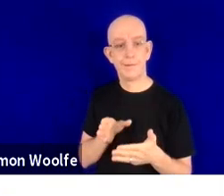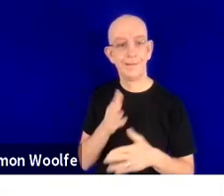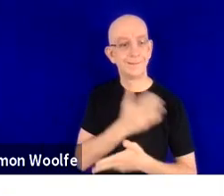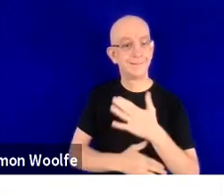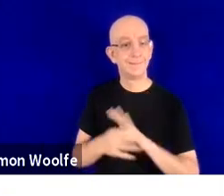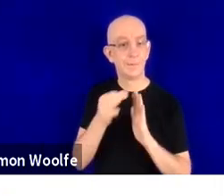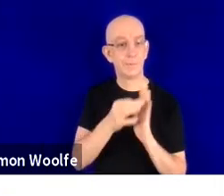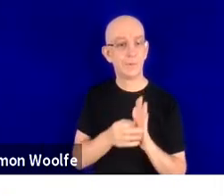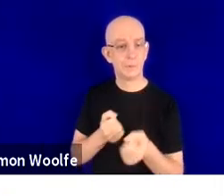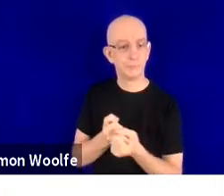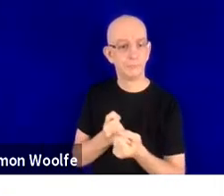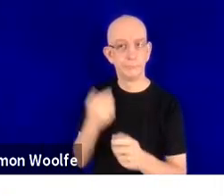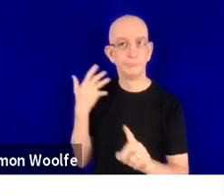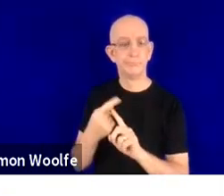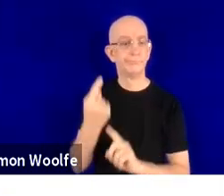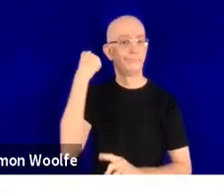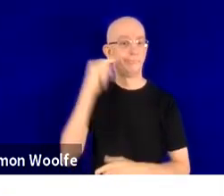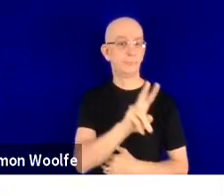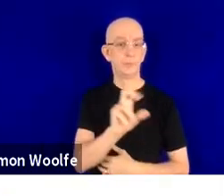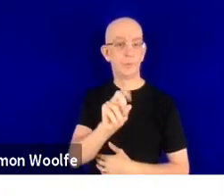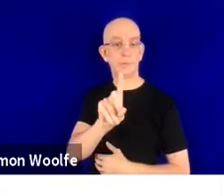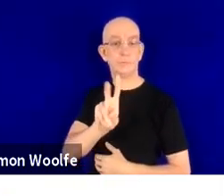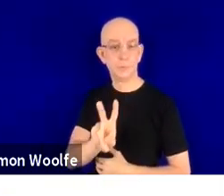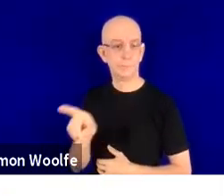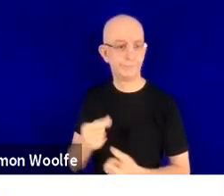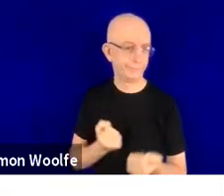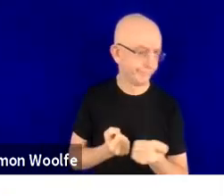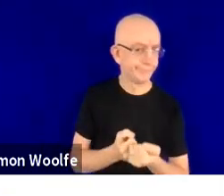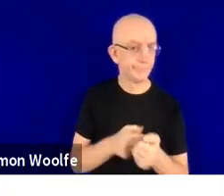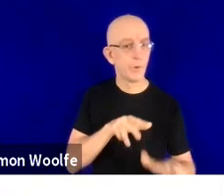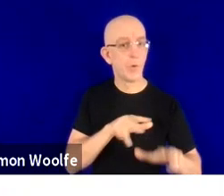to participate in policy advocacy, including around social protection